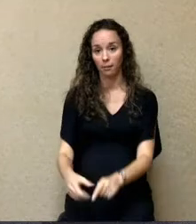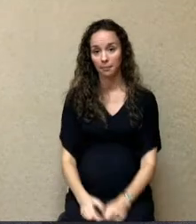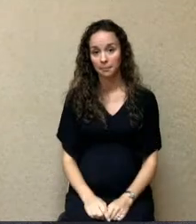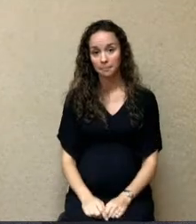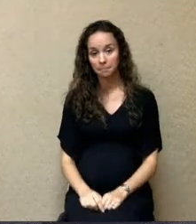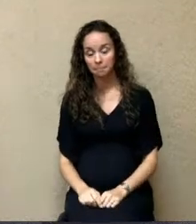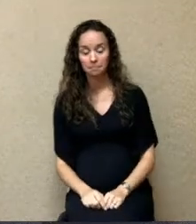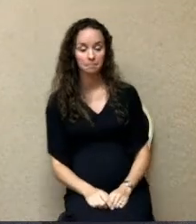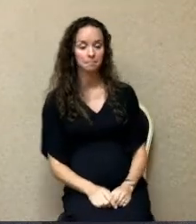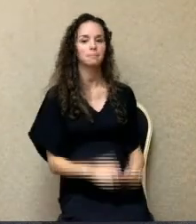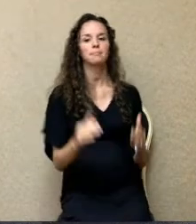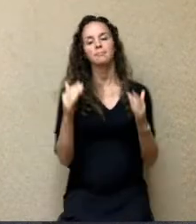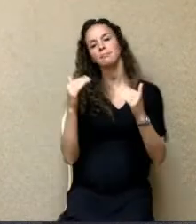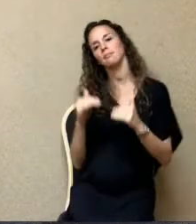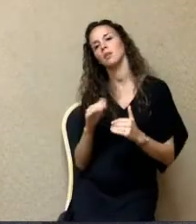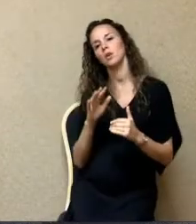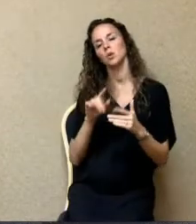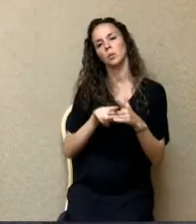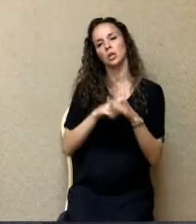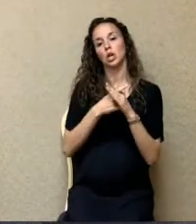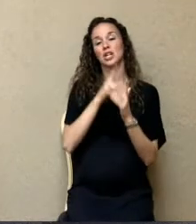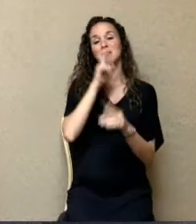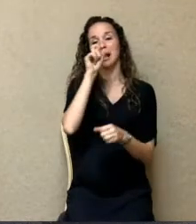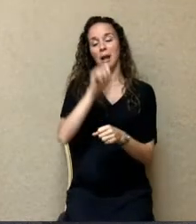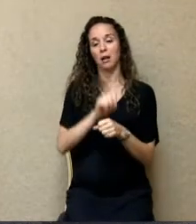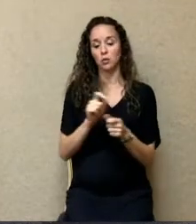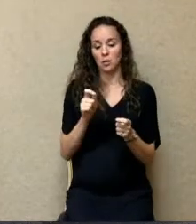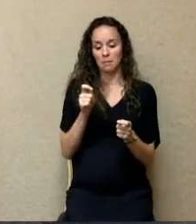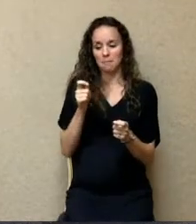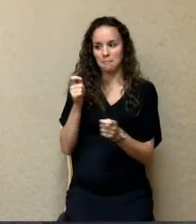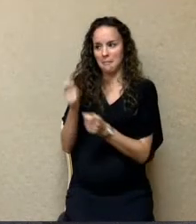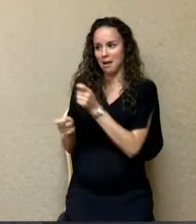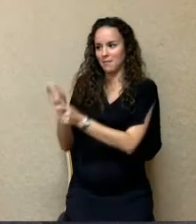So, then we started some actual modifications to the home.